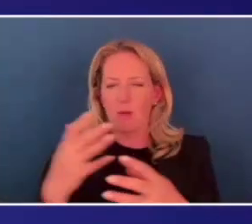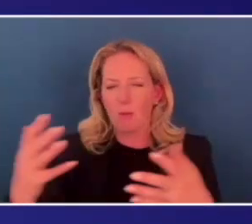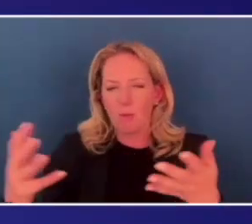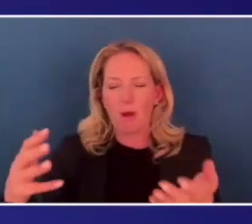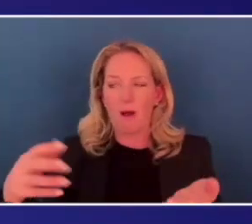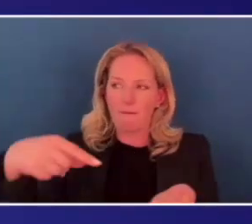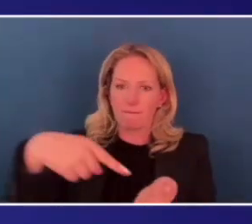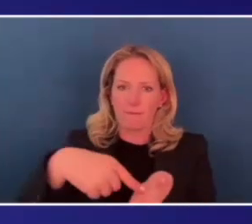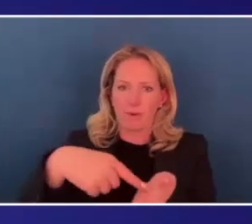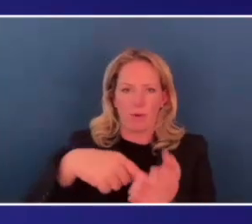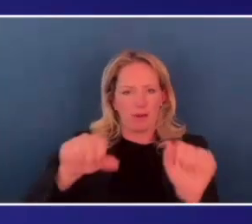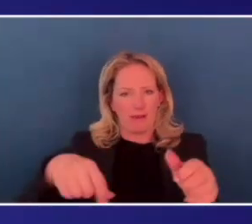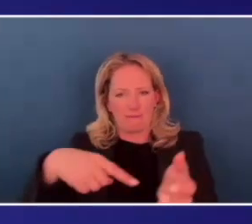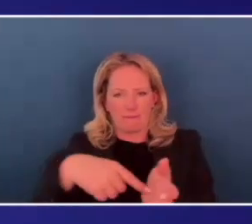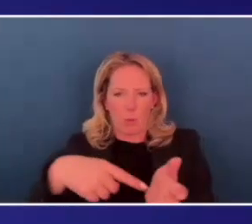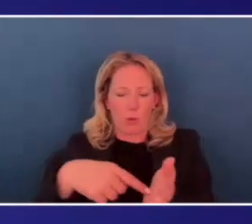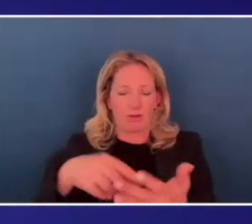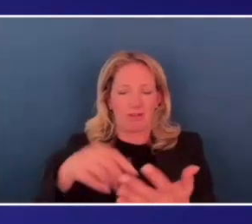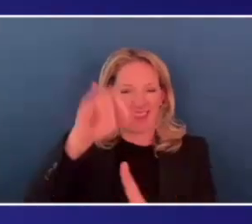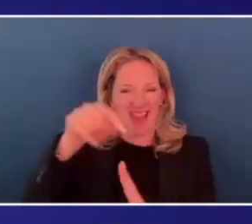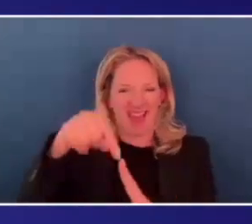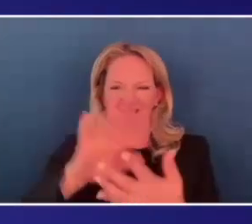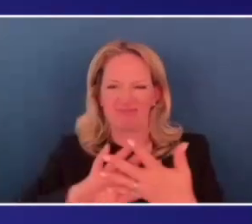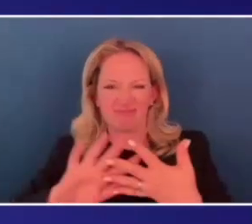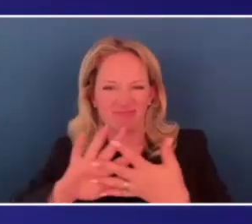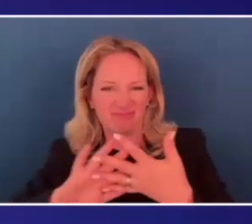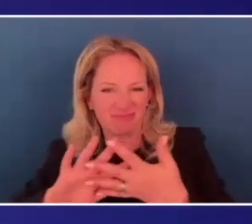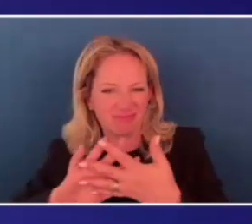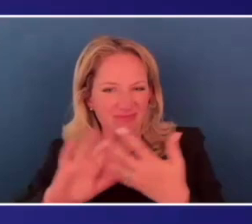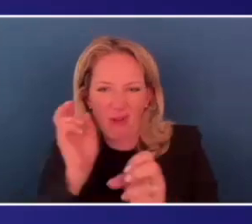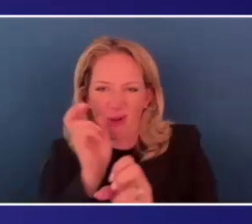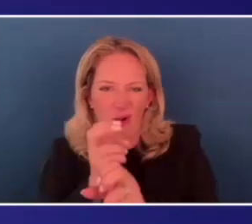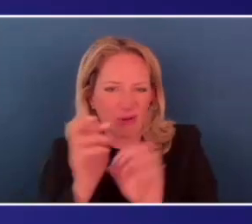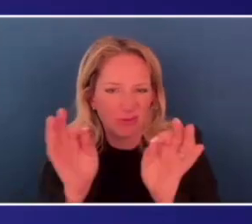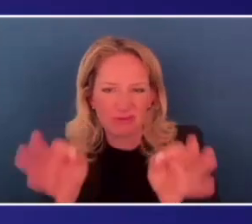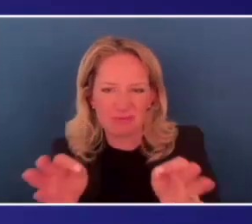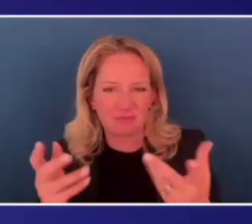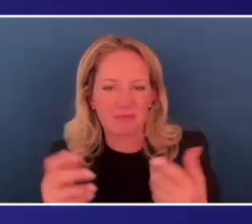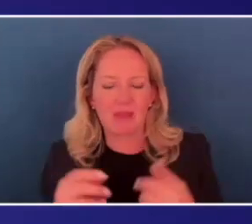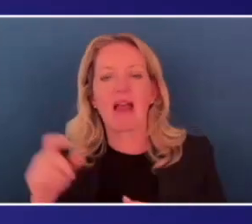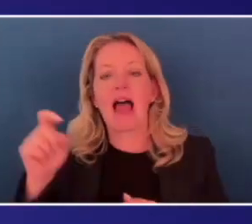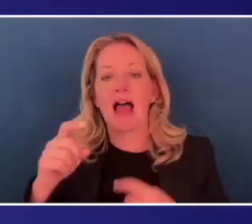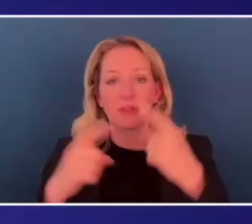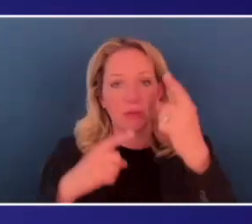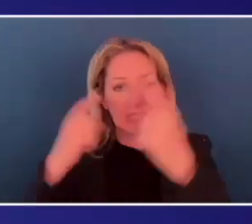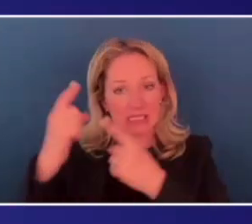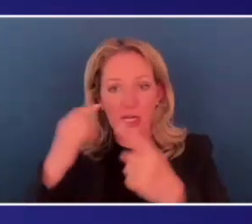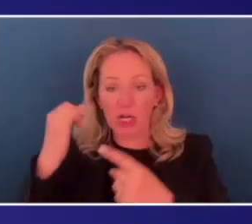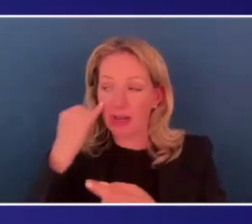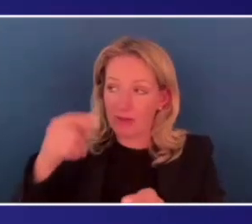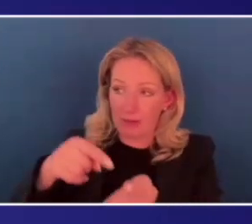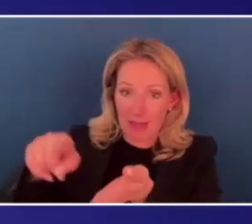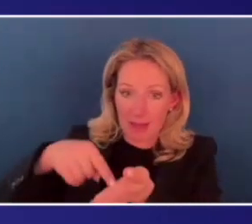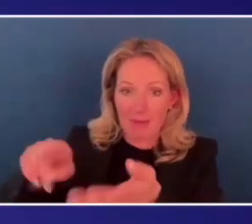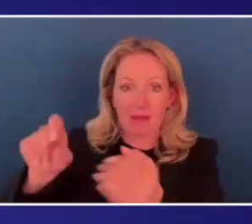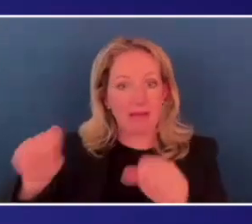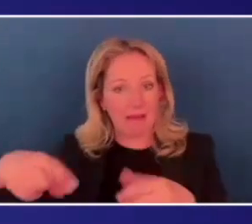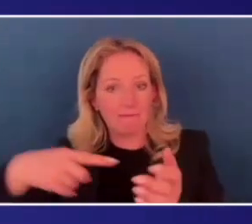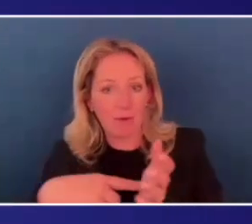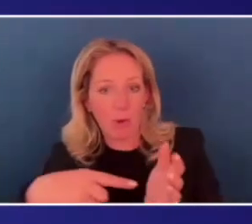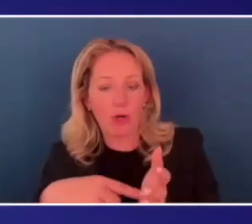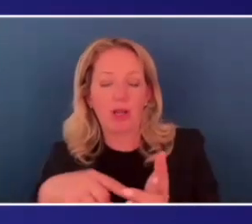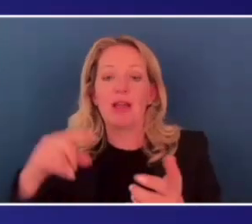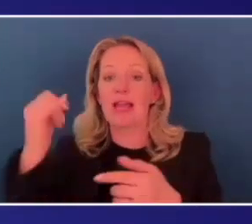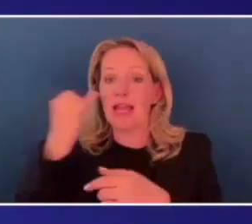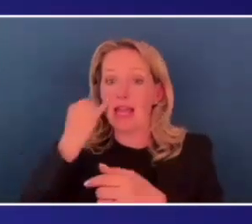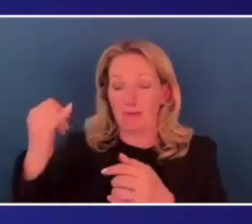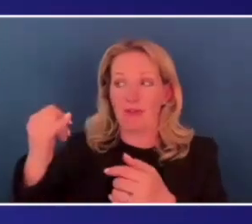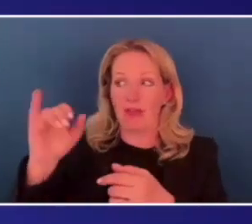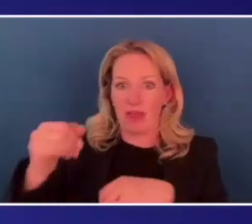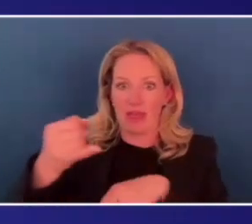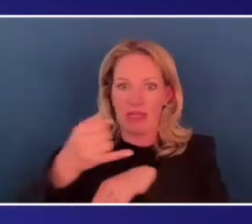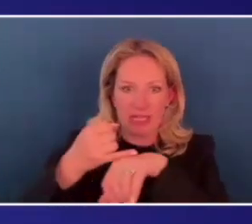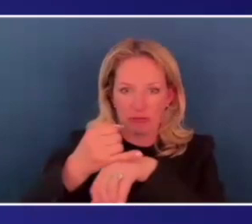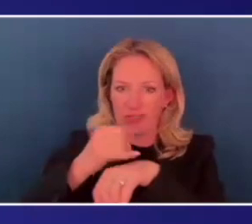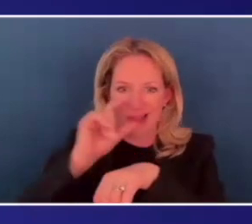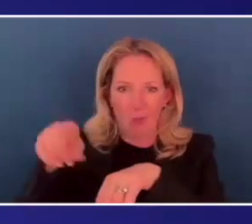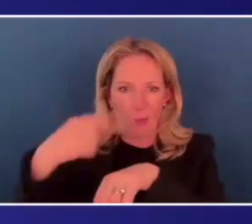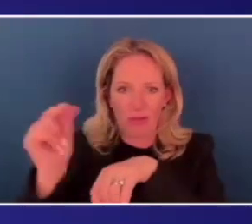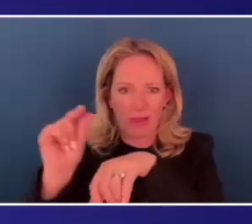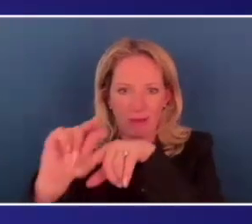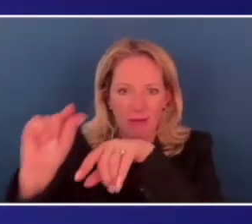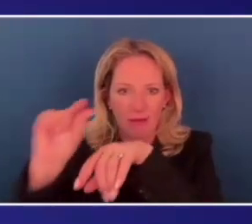So you have to take into consideration. 20 seconds if the payments are affordable, if it pays down the principal and if there's, if the loan forgiveness is affordable.